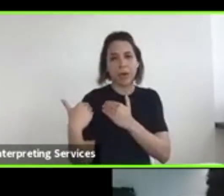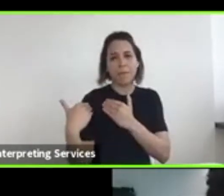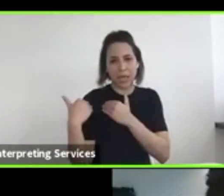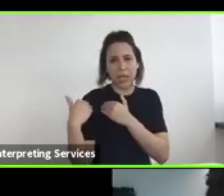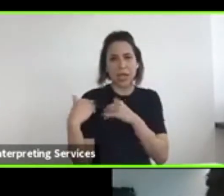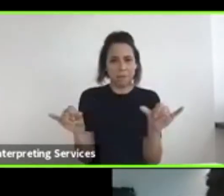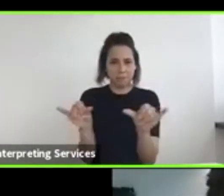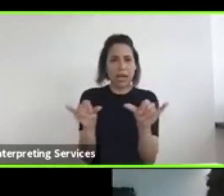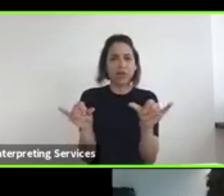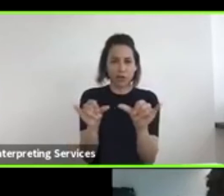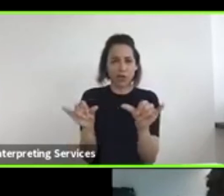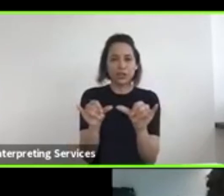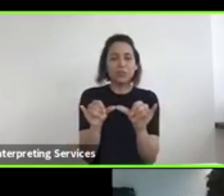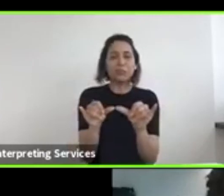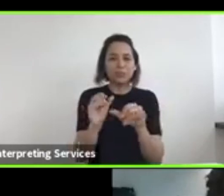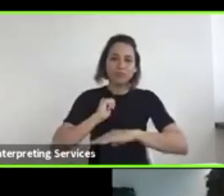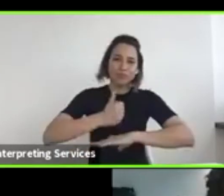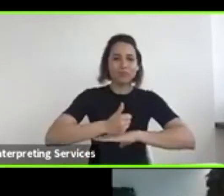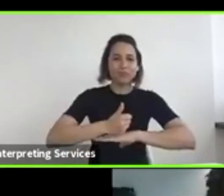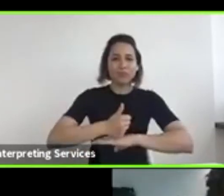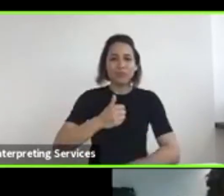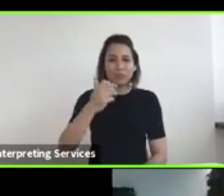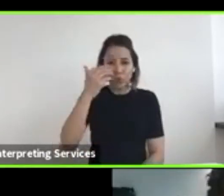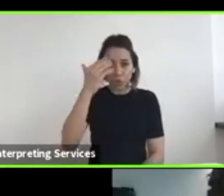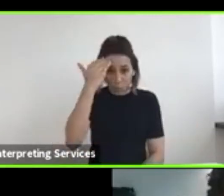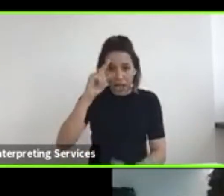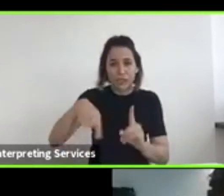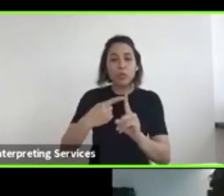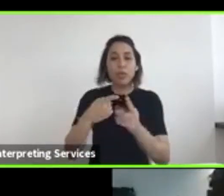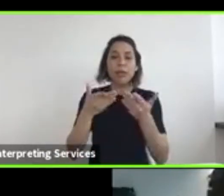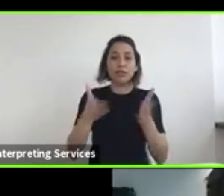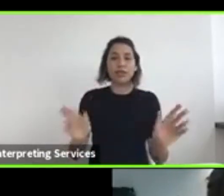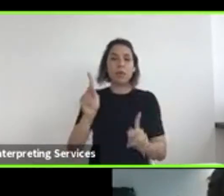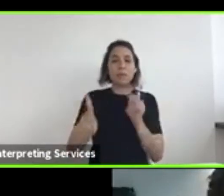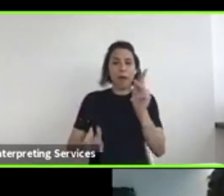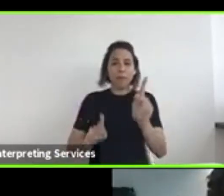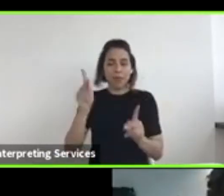SO THAT WHEN, YOU KNOW, THE PUBLIC READS, THE -- READS OUR ACKNOWLEDGMENT, IT'S